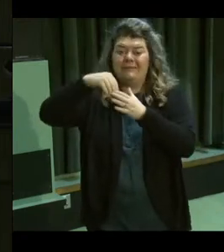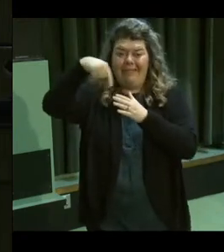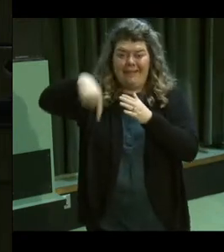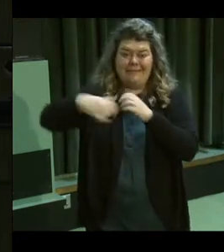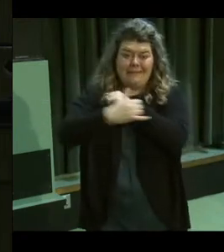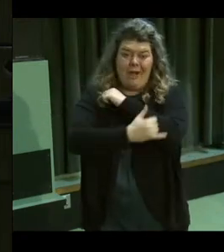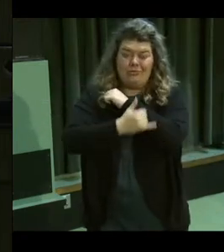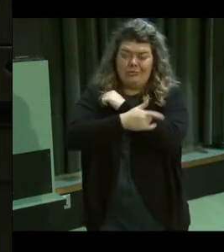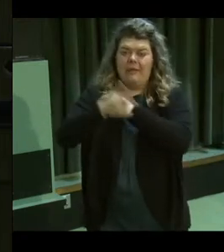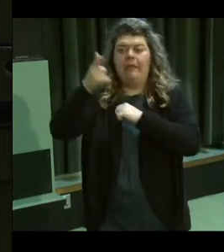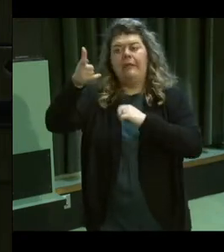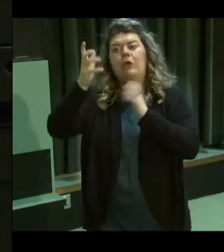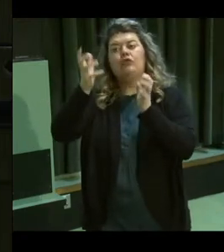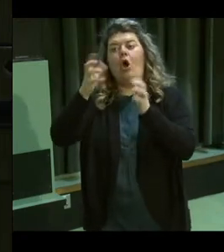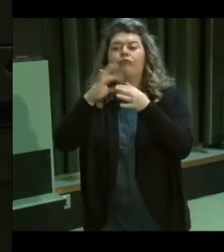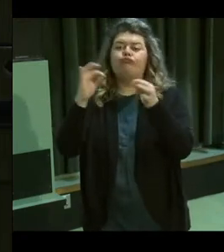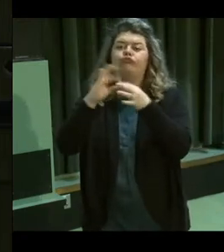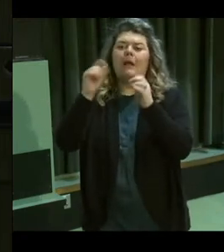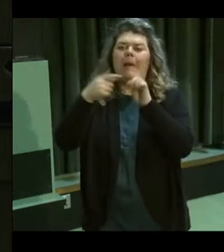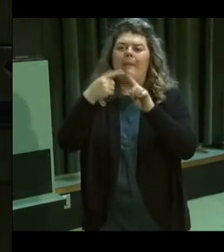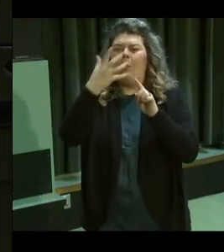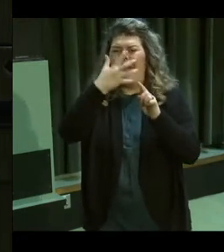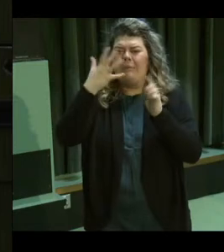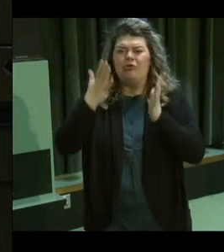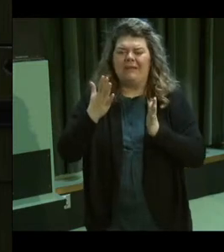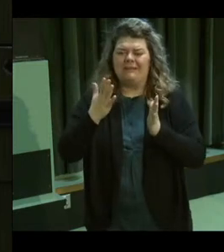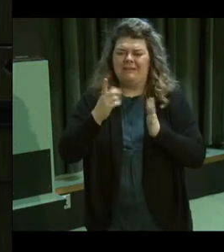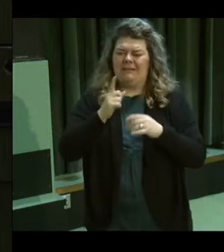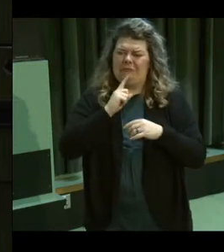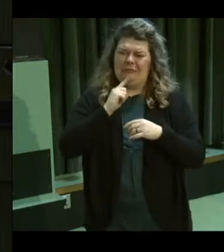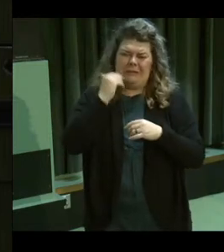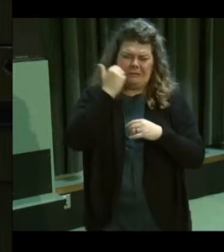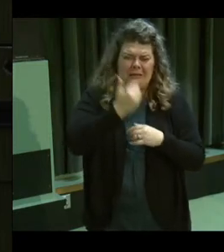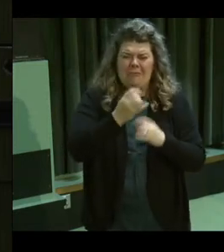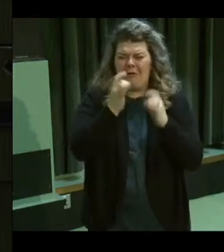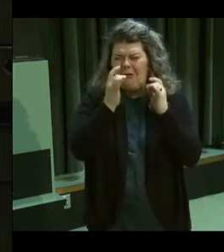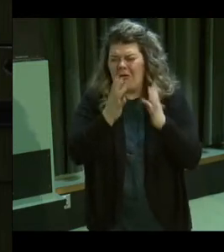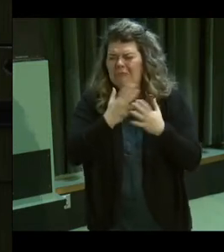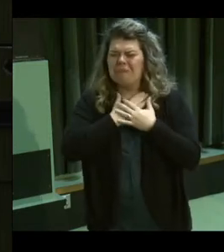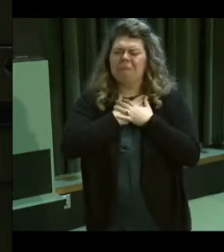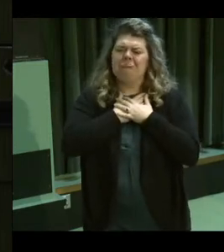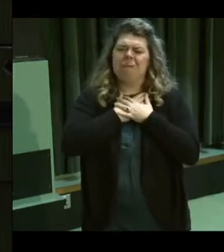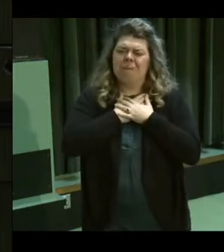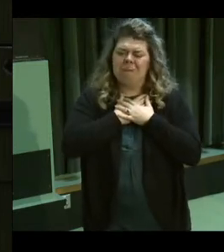country when they speak about